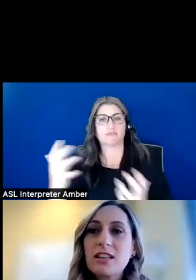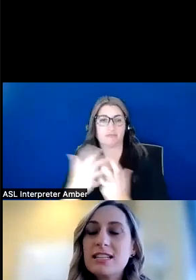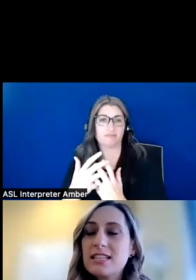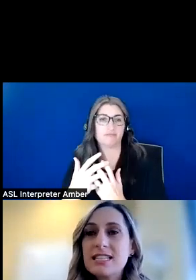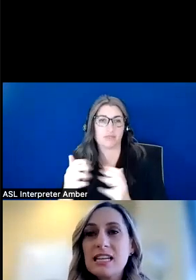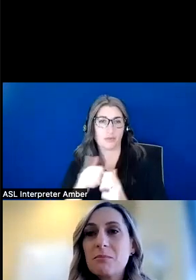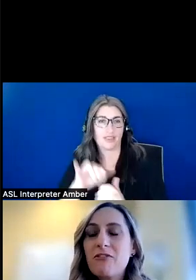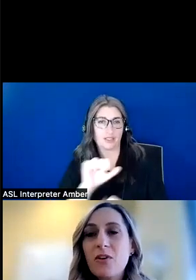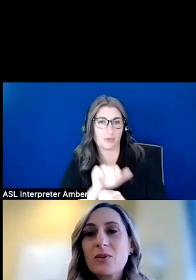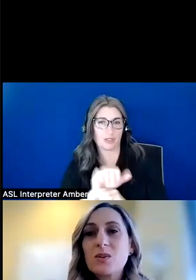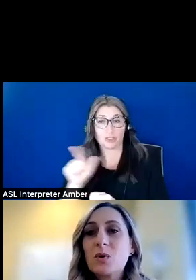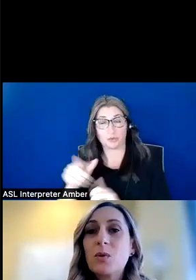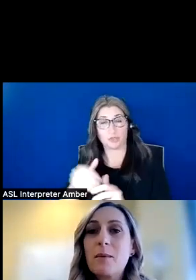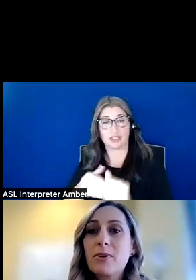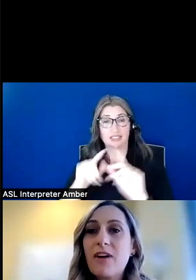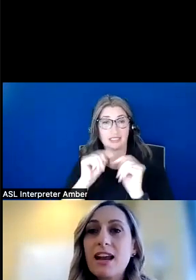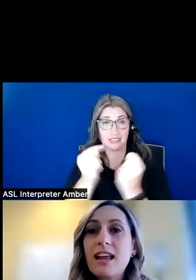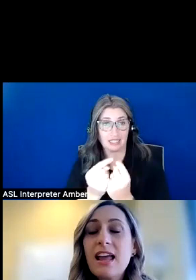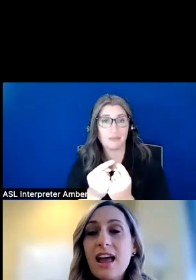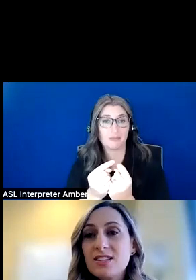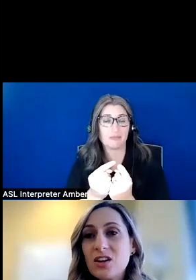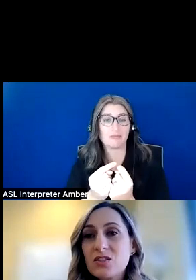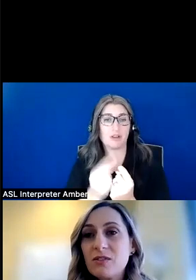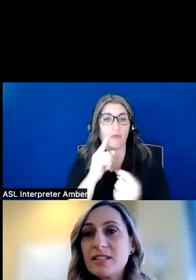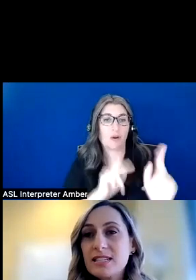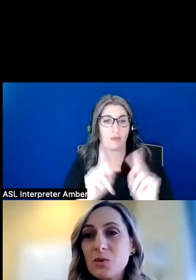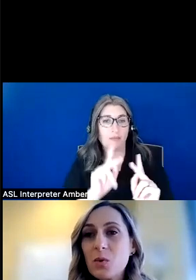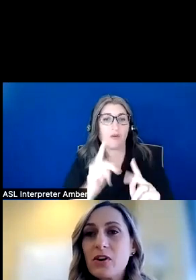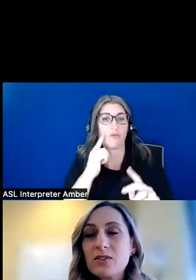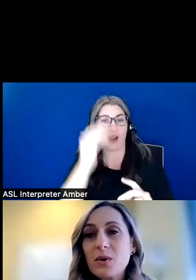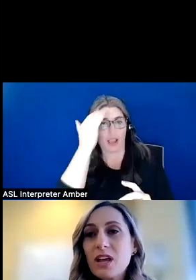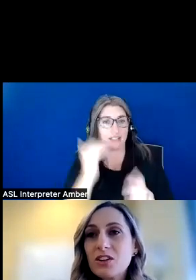She leads a team of folks who provide Head Start services in Northern Arizona, and you'll